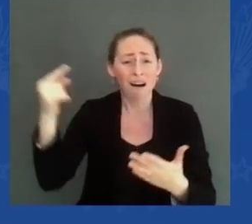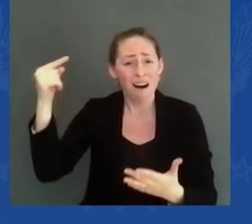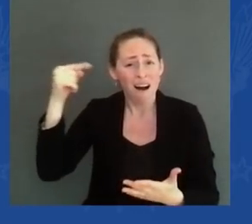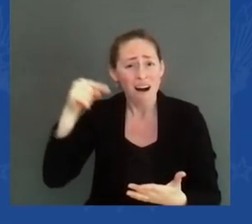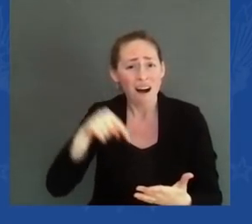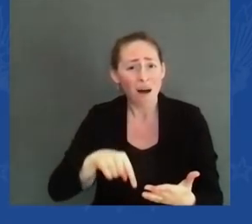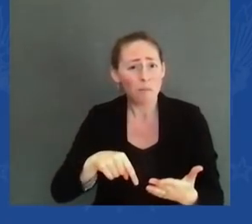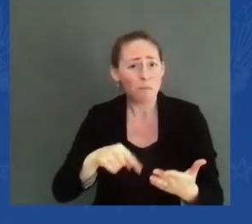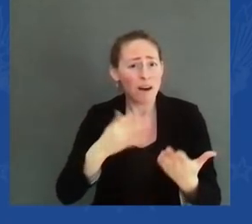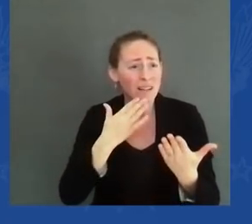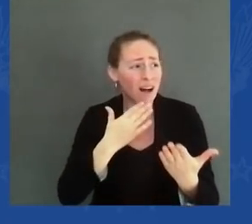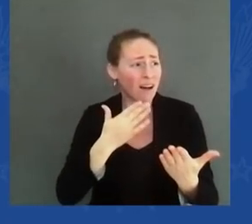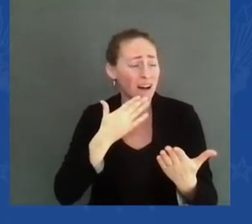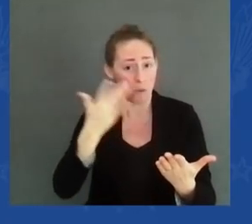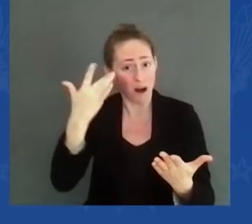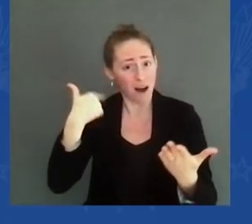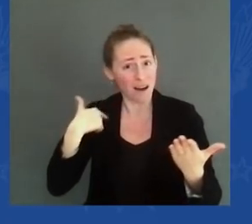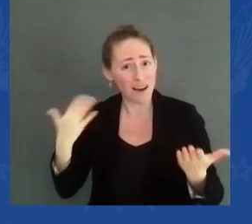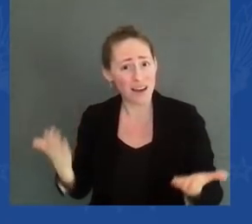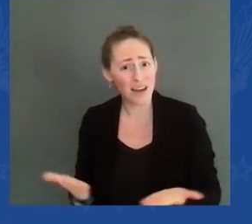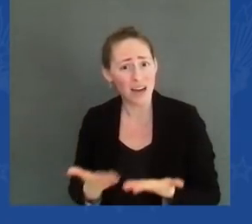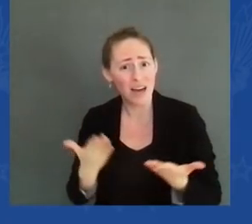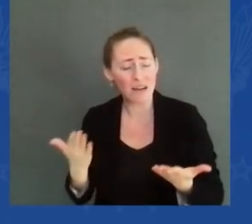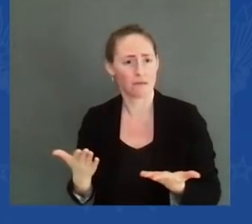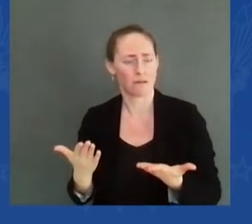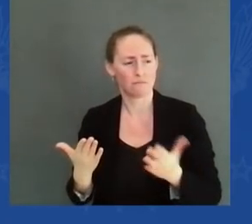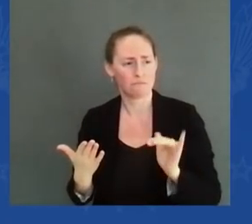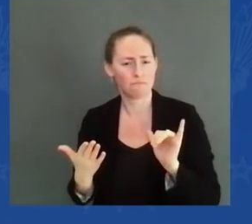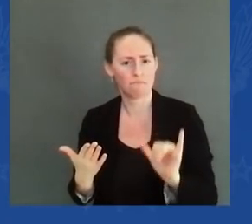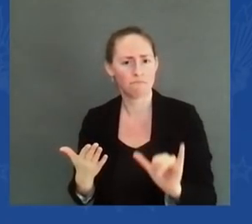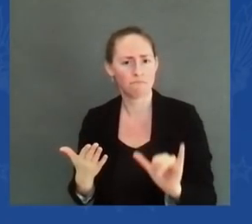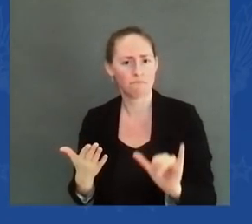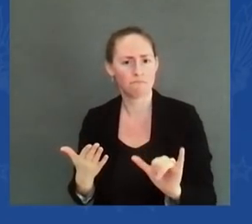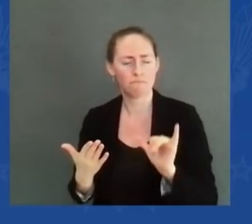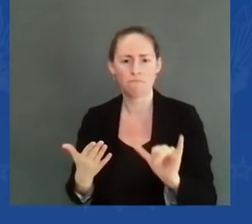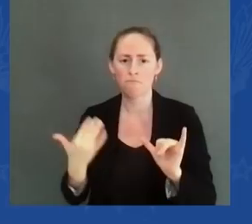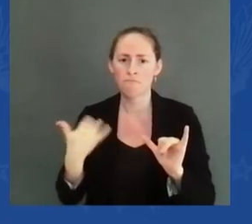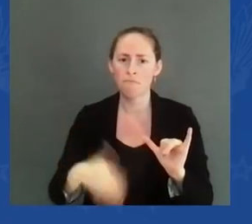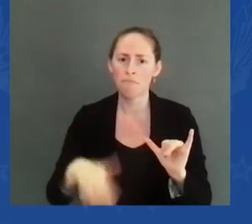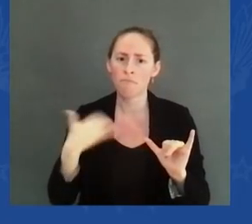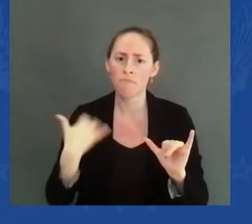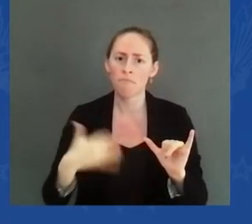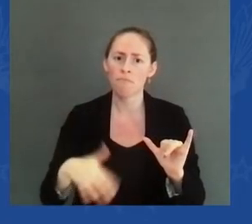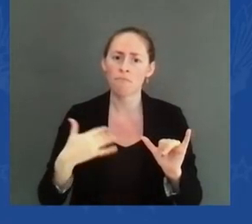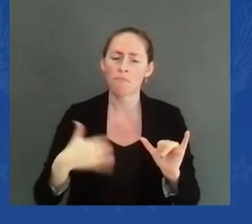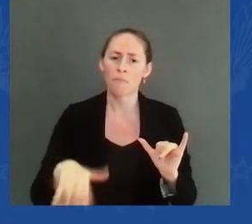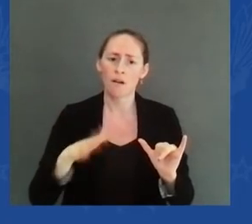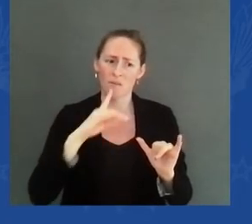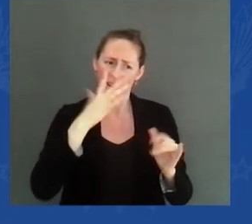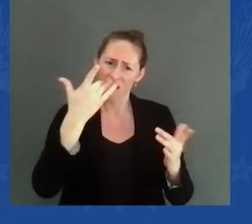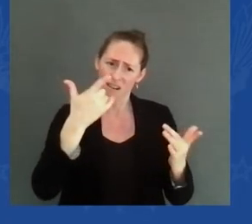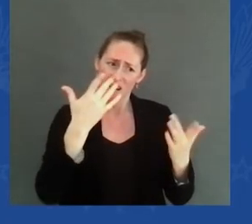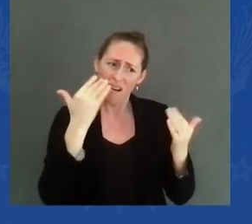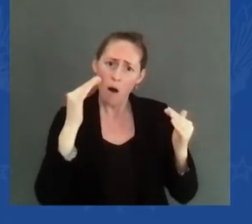and hoped that we'd be able to do something. This is America, where I'm standing right now.